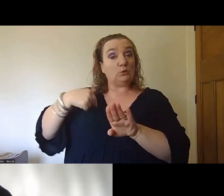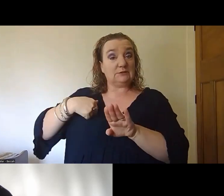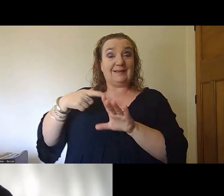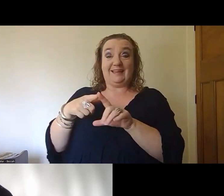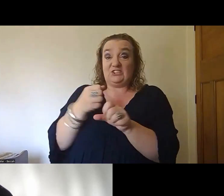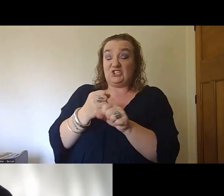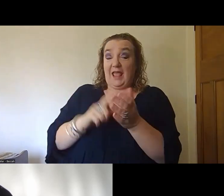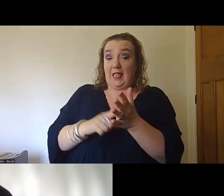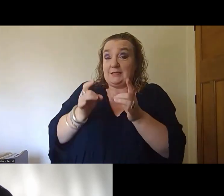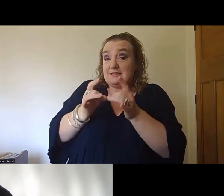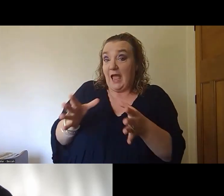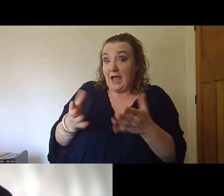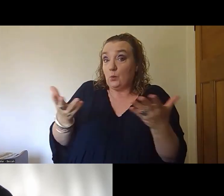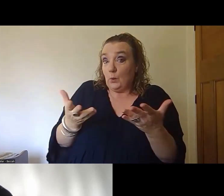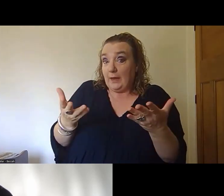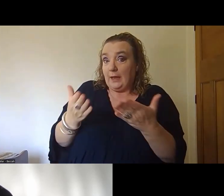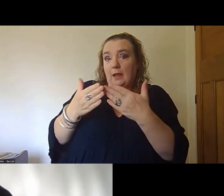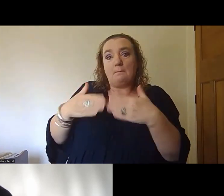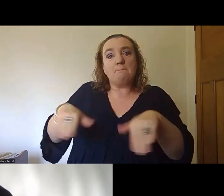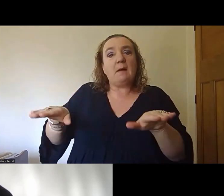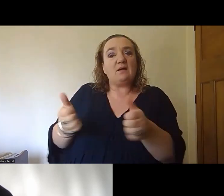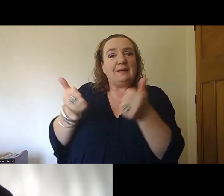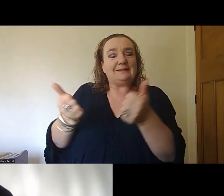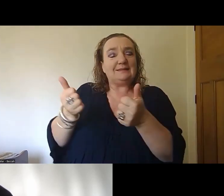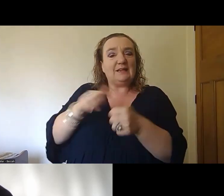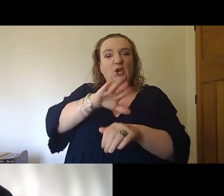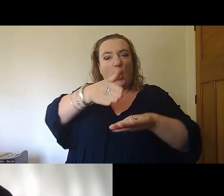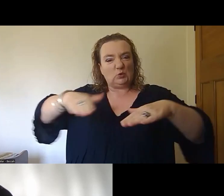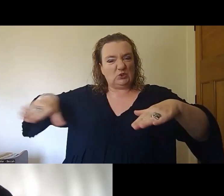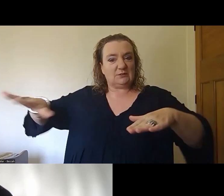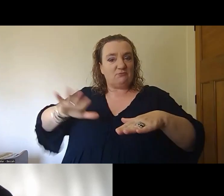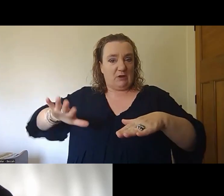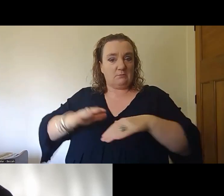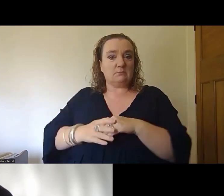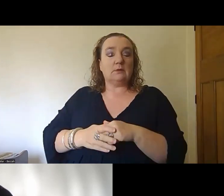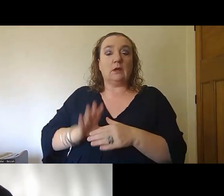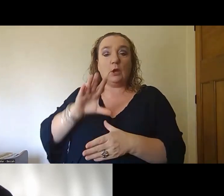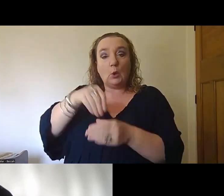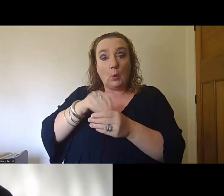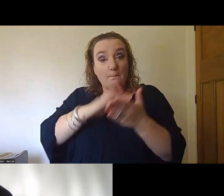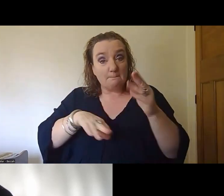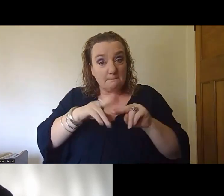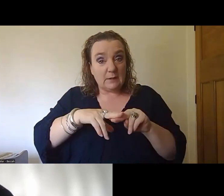in the coastal Bay of Plenty community, which included parents and disabled people,